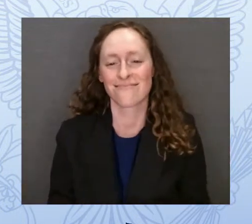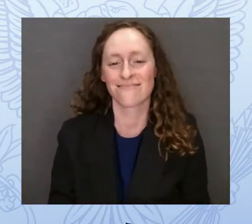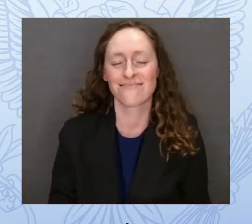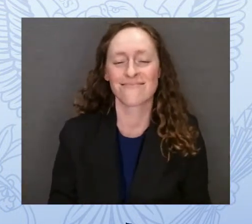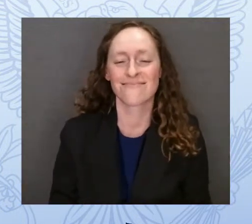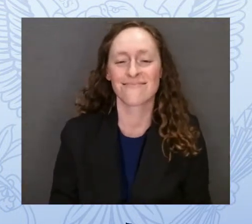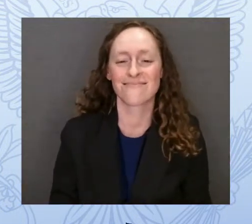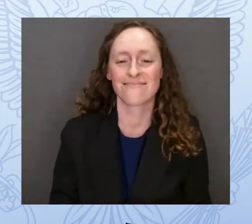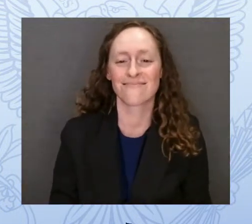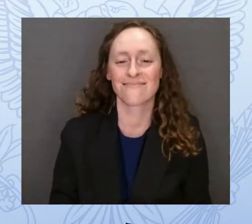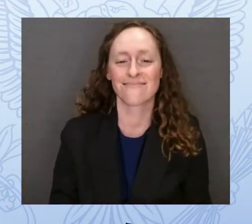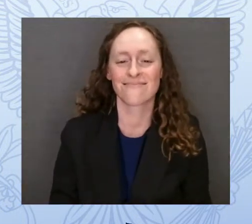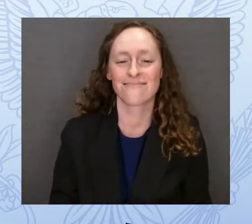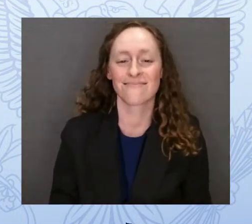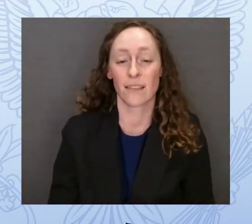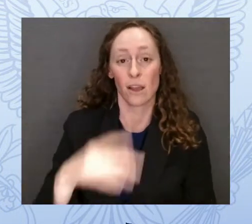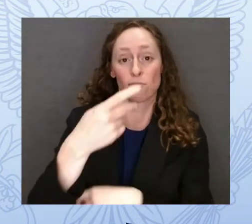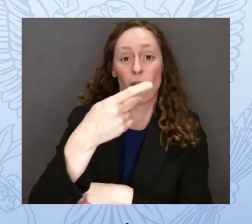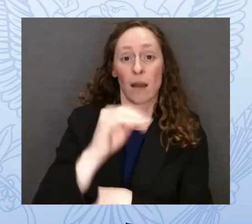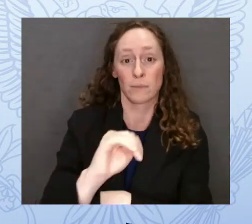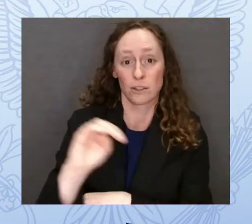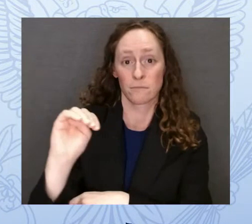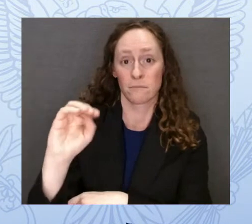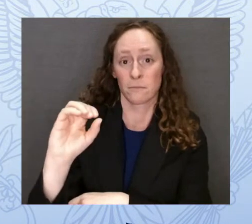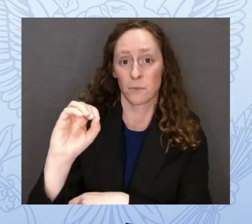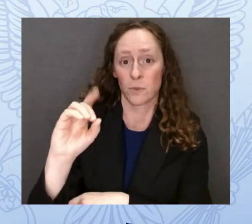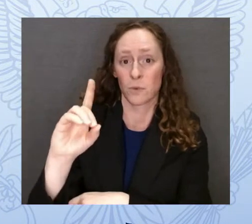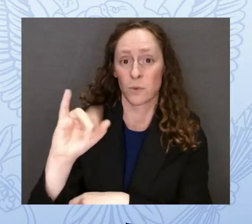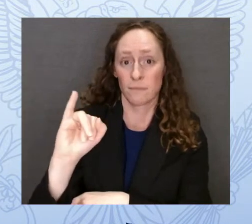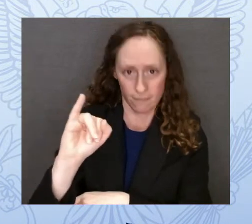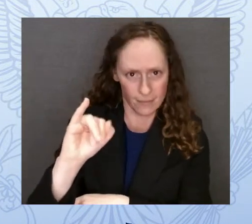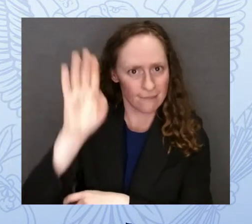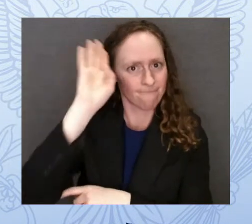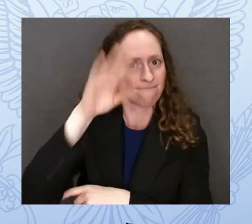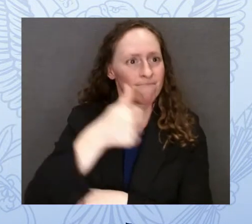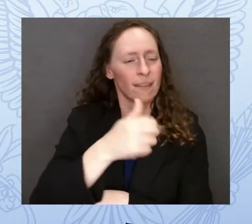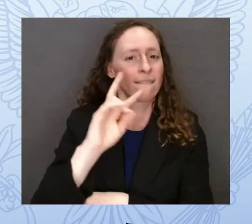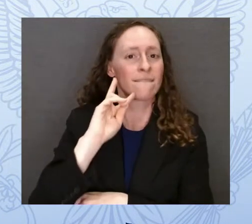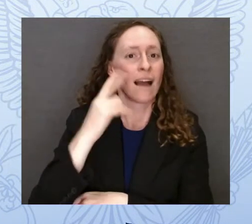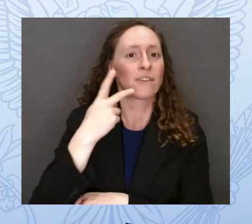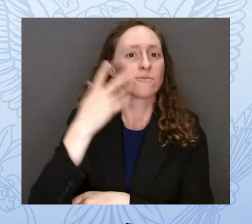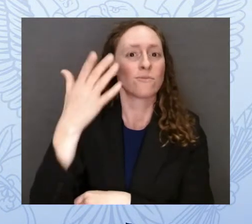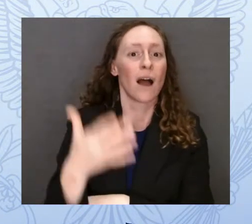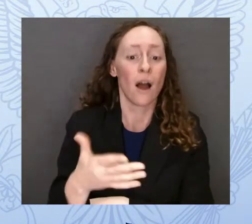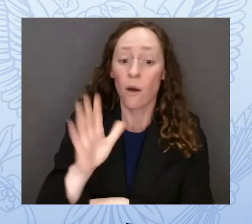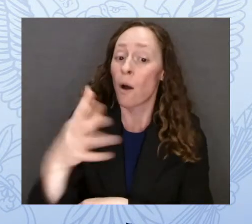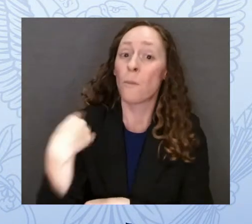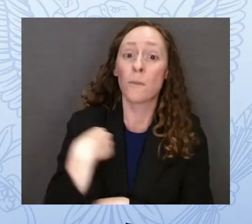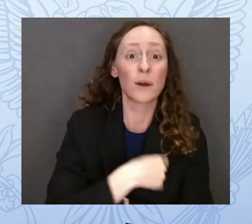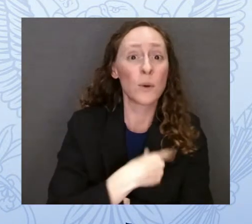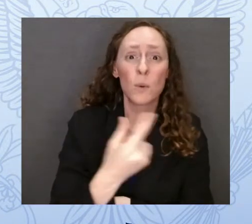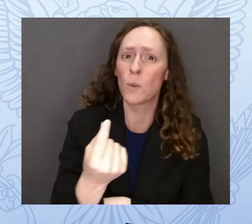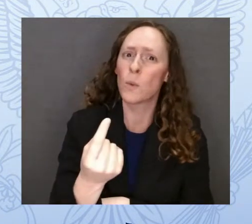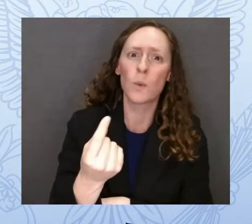So, we asked chef Nina Curtis -- a plant-based pioneer --